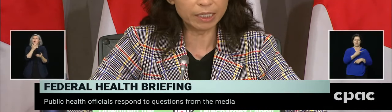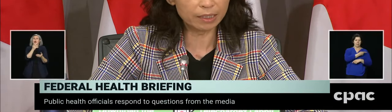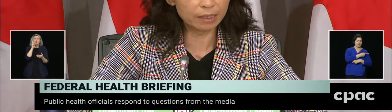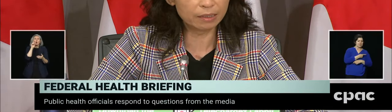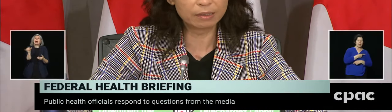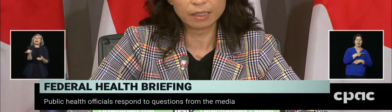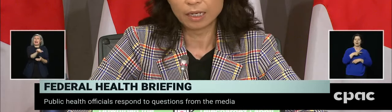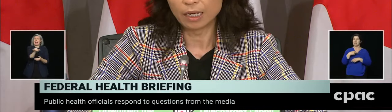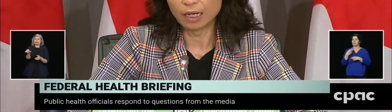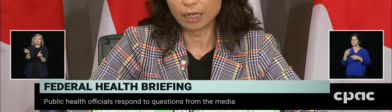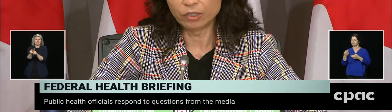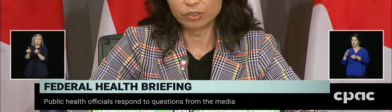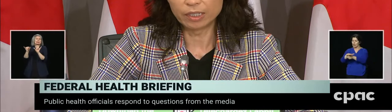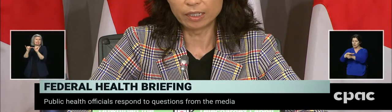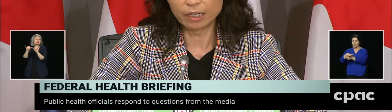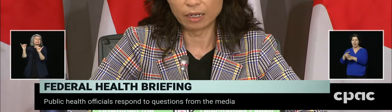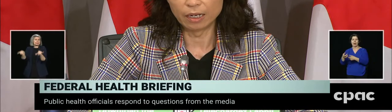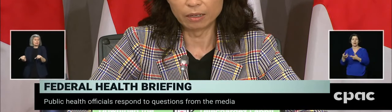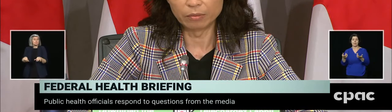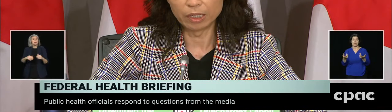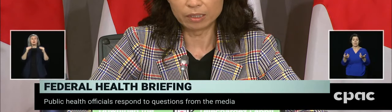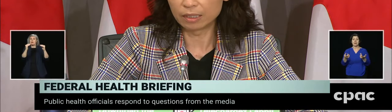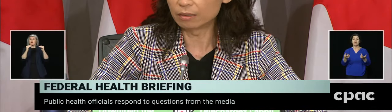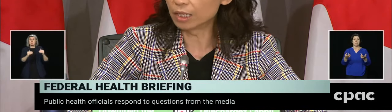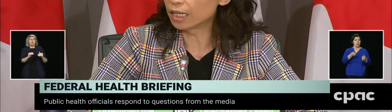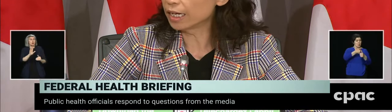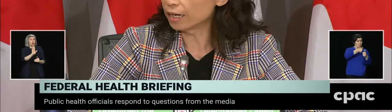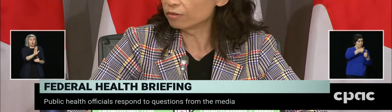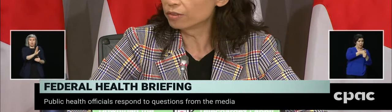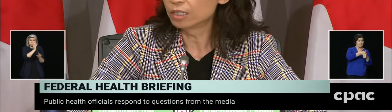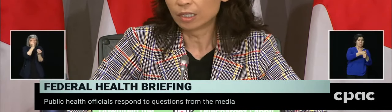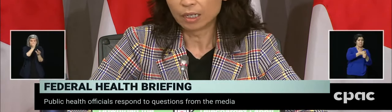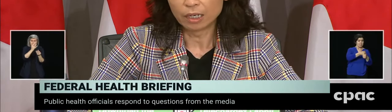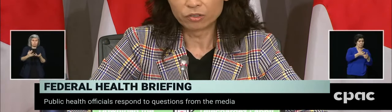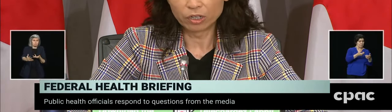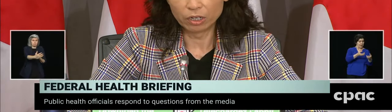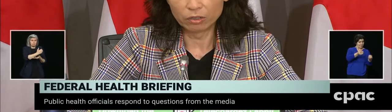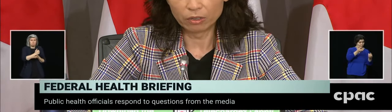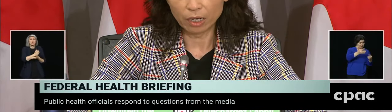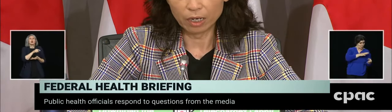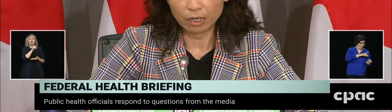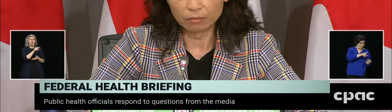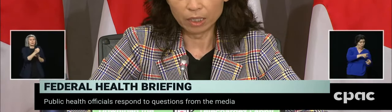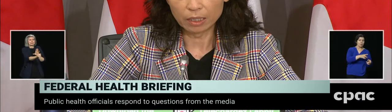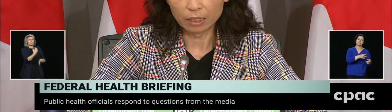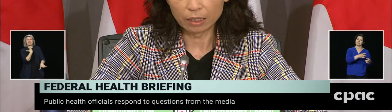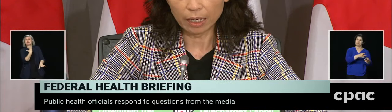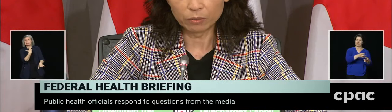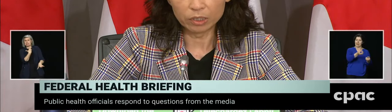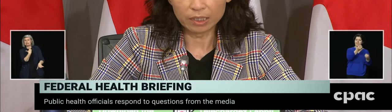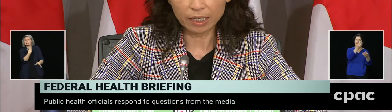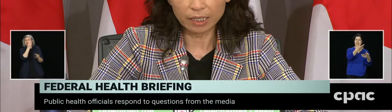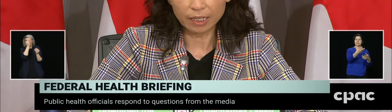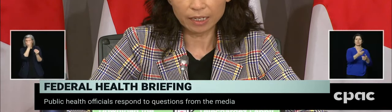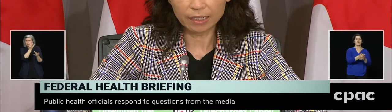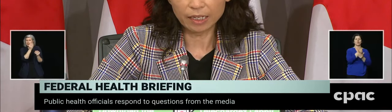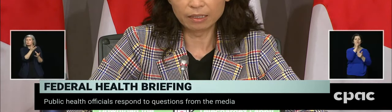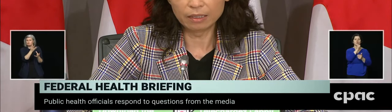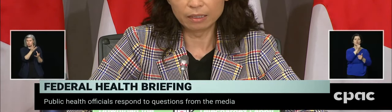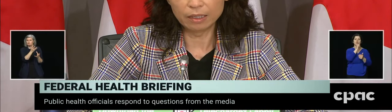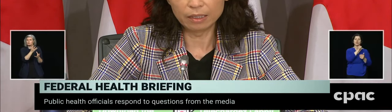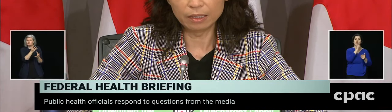THEN, TO US ON A, YOU KNOW,